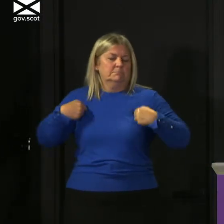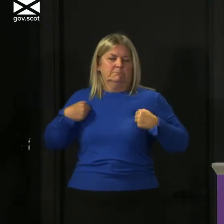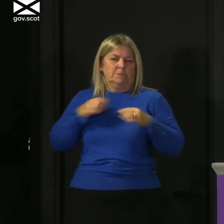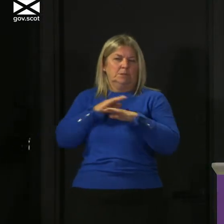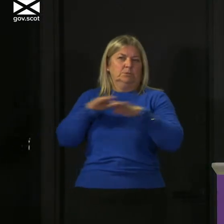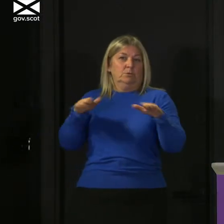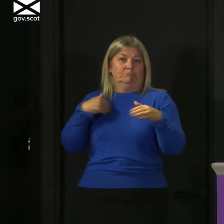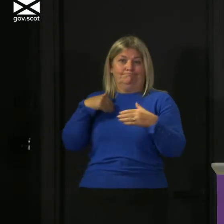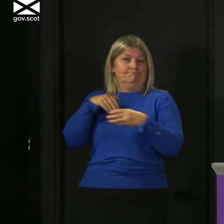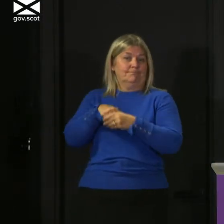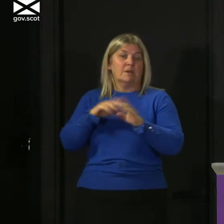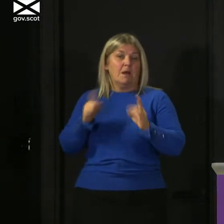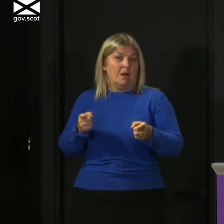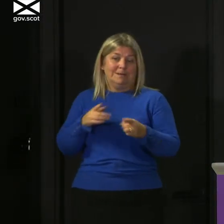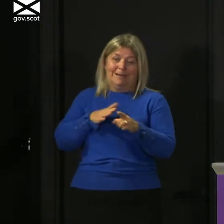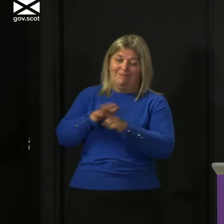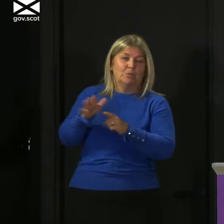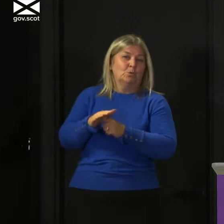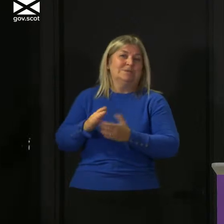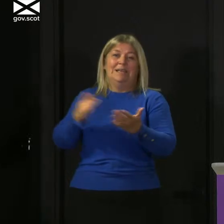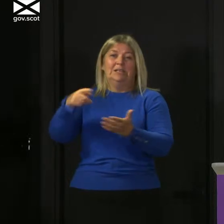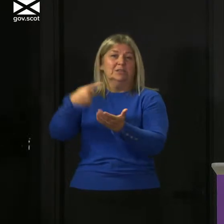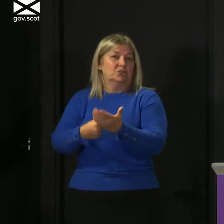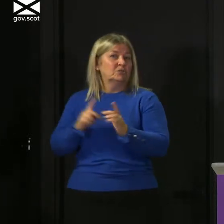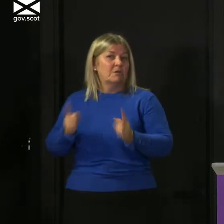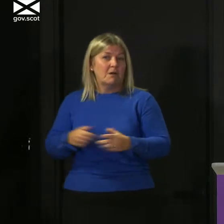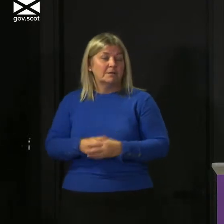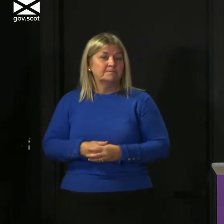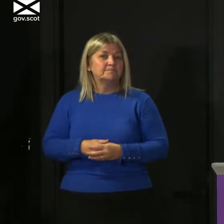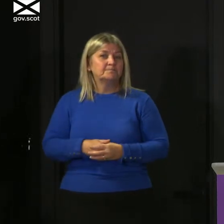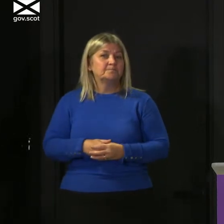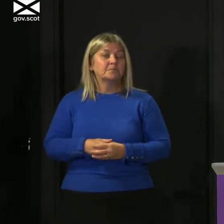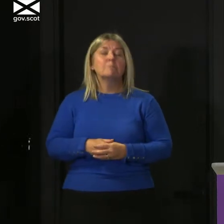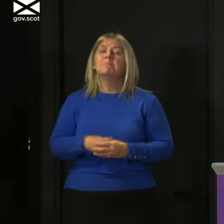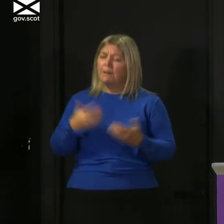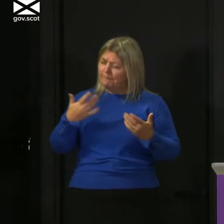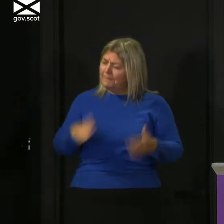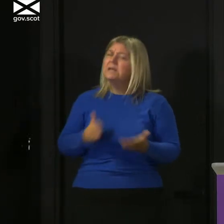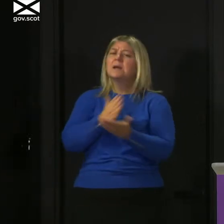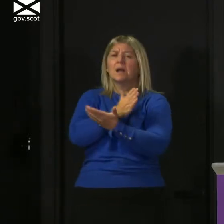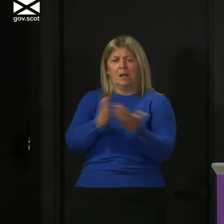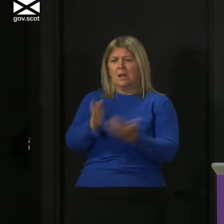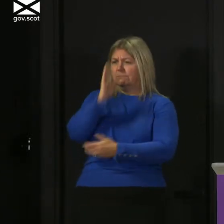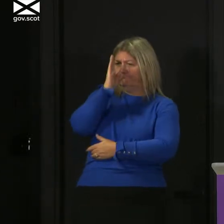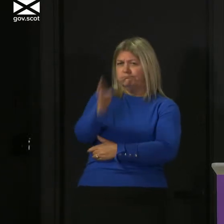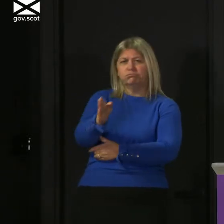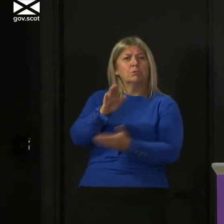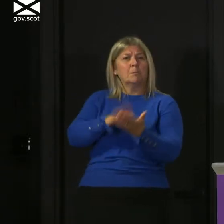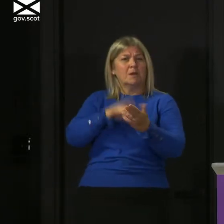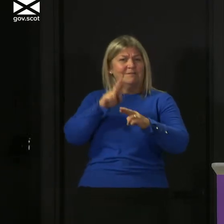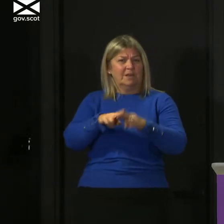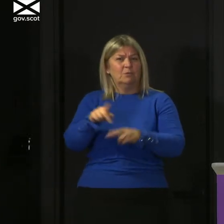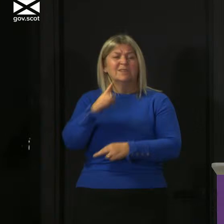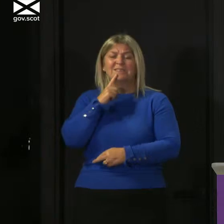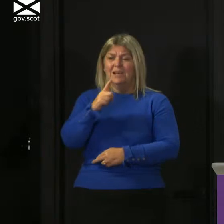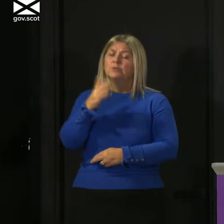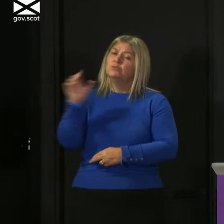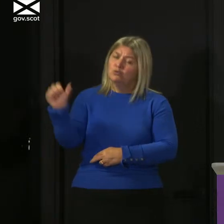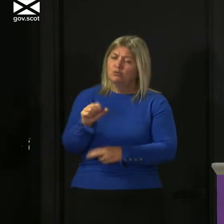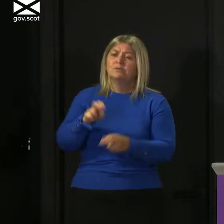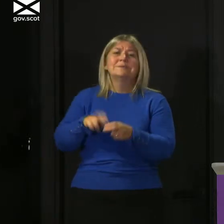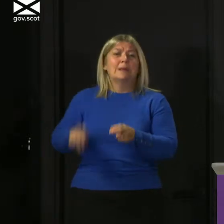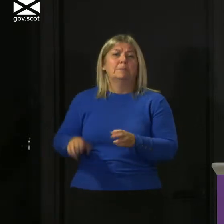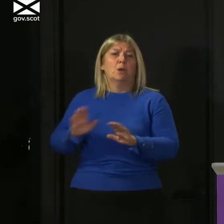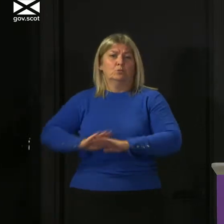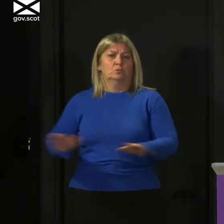or be seen to influence those. I am very clear here in my mind. The other thing I would say,